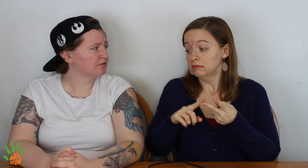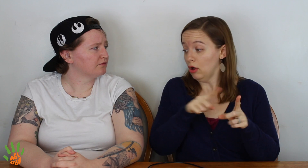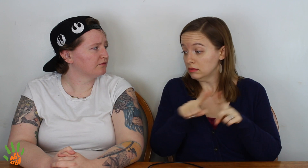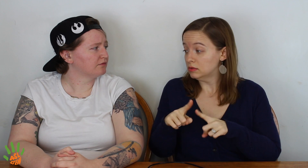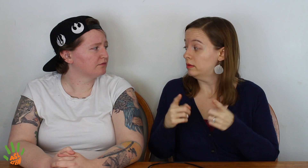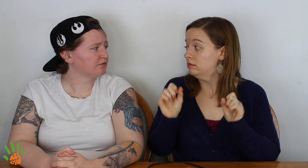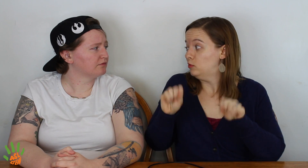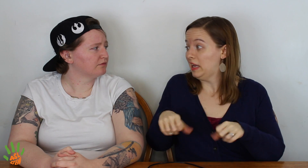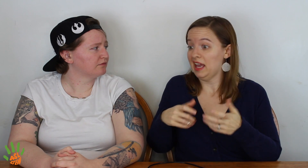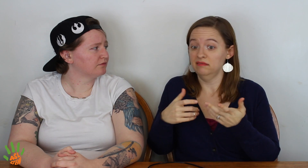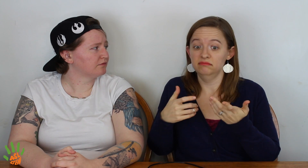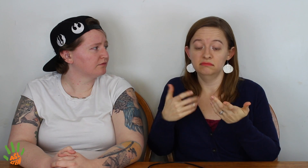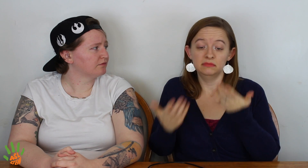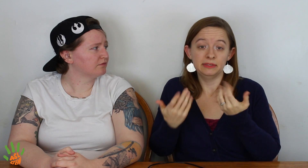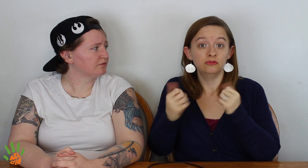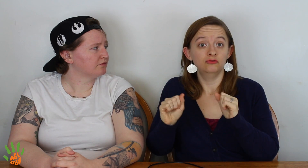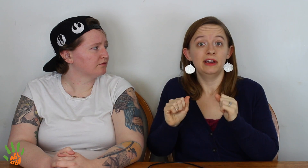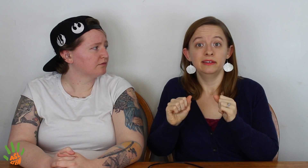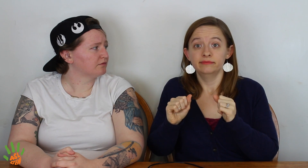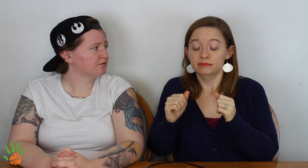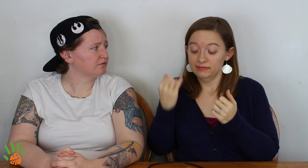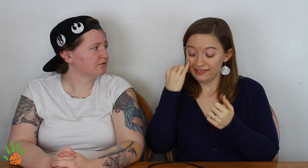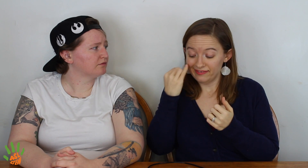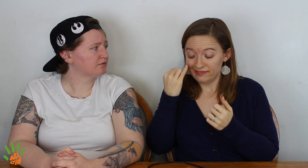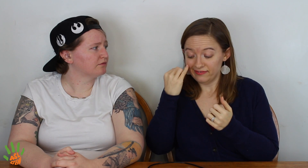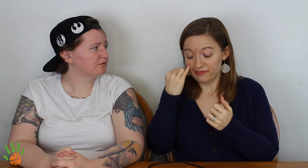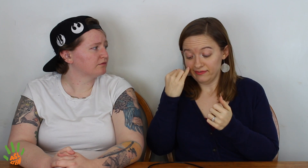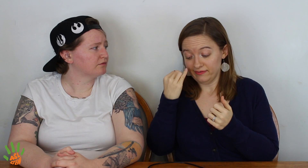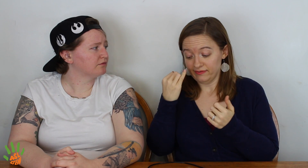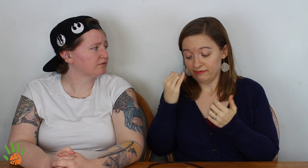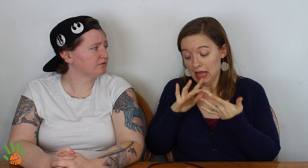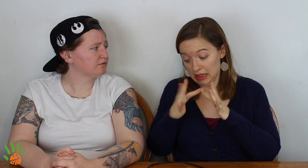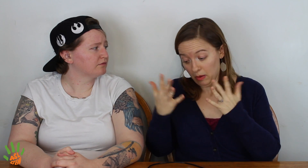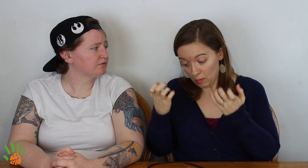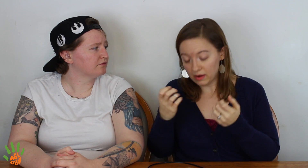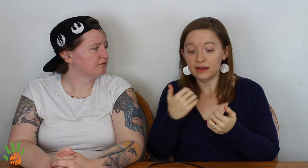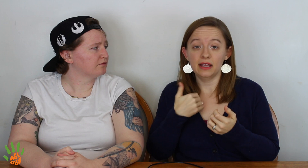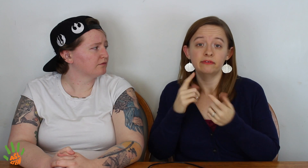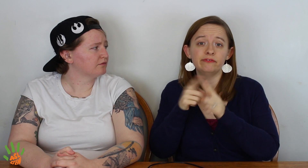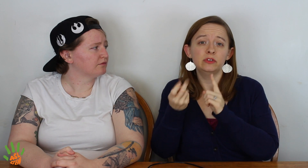Umm, also you could maybe try -- I don't know if you want online